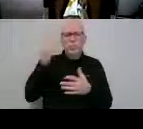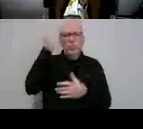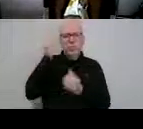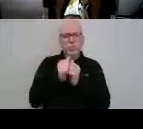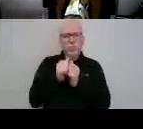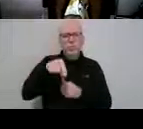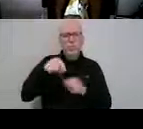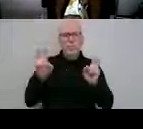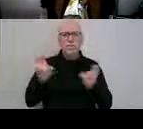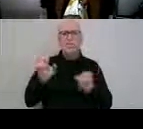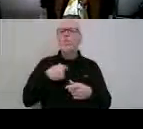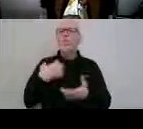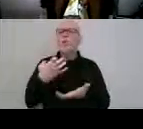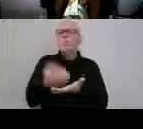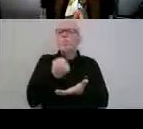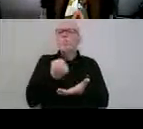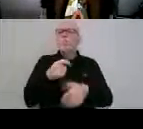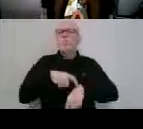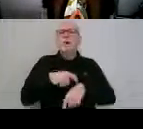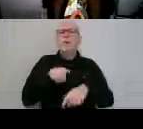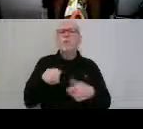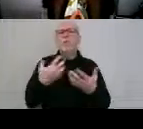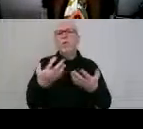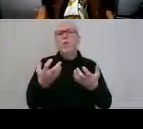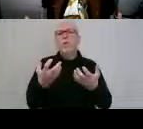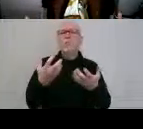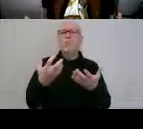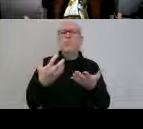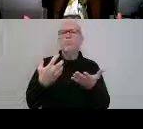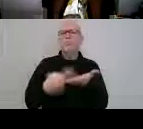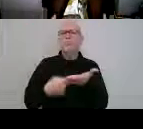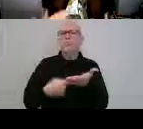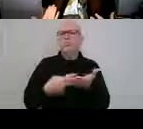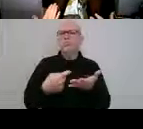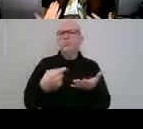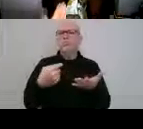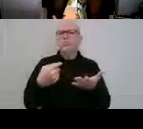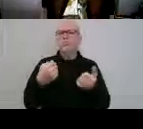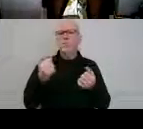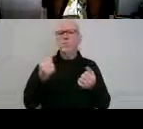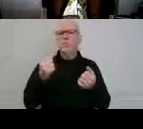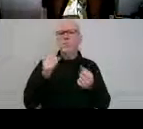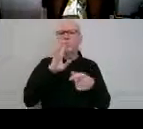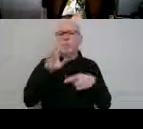So we wanted to take a moment to take a little time to look at machine translation.